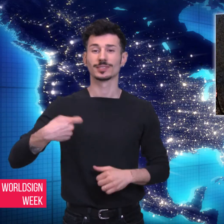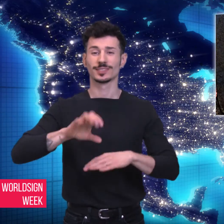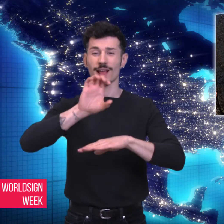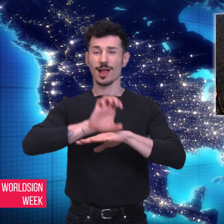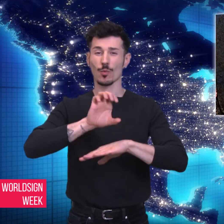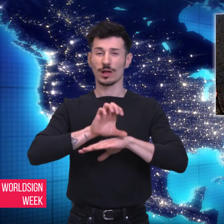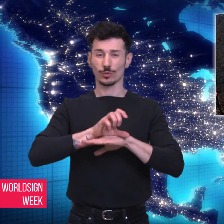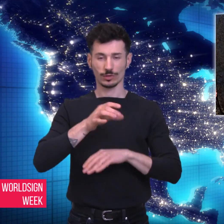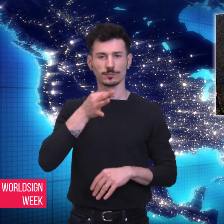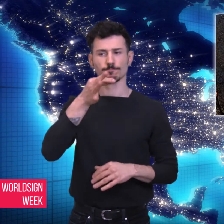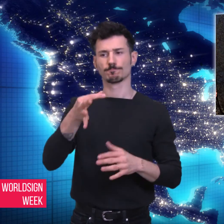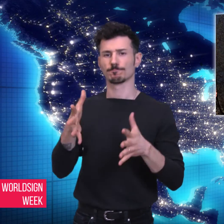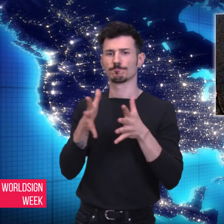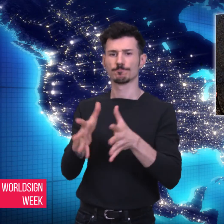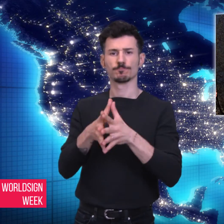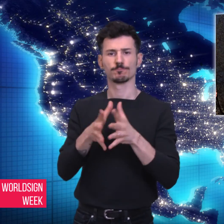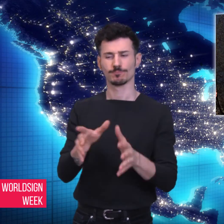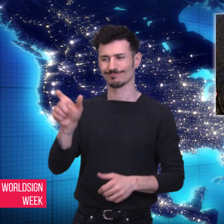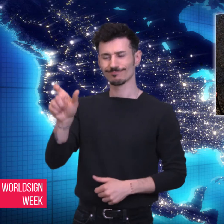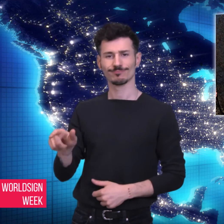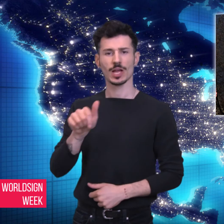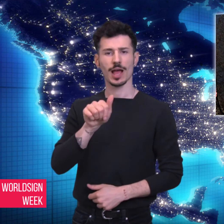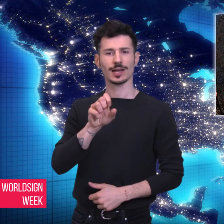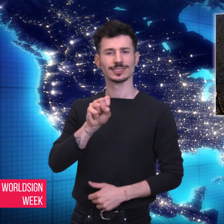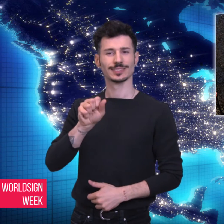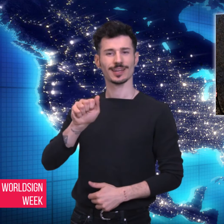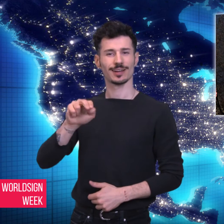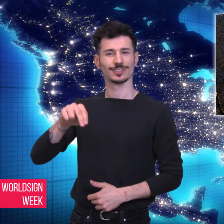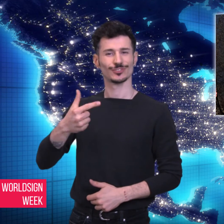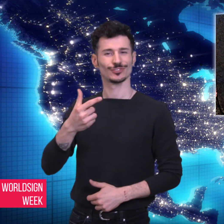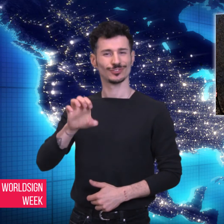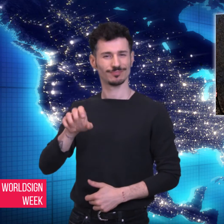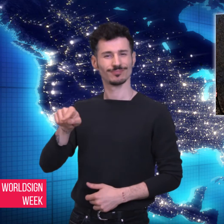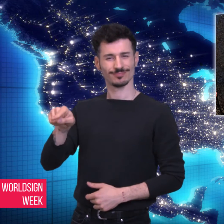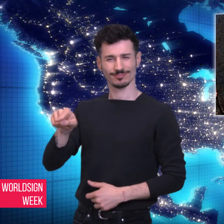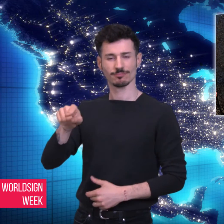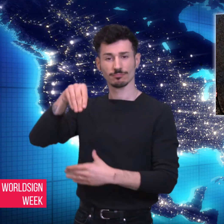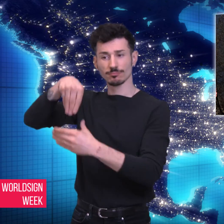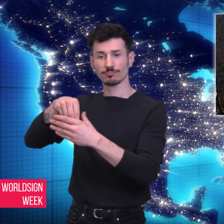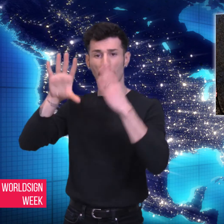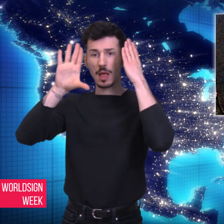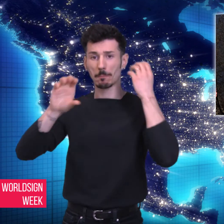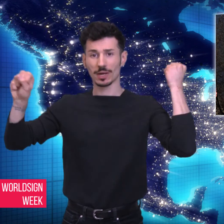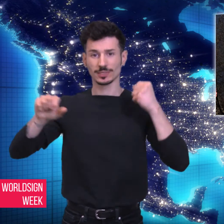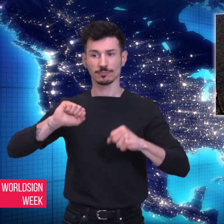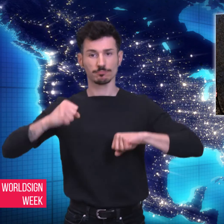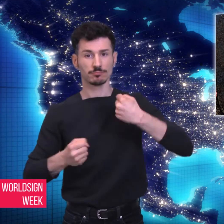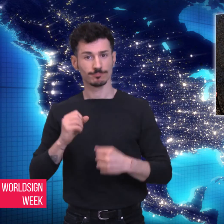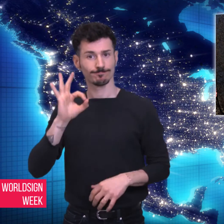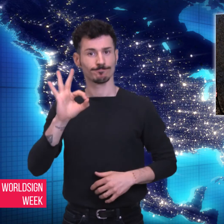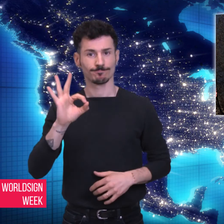The President of Ecuador said that Assange abused his